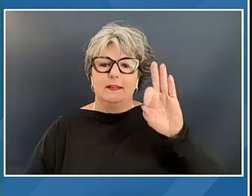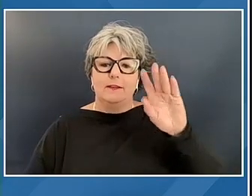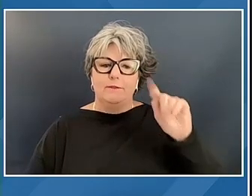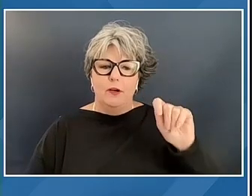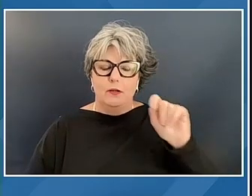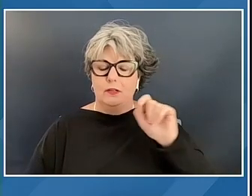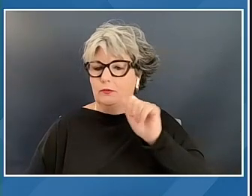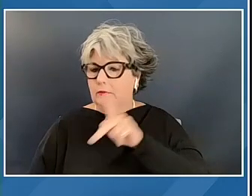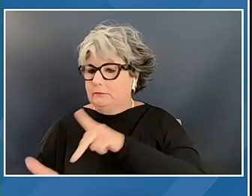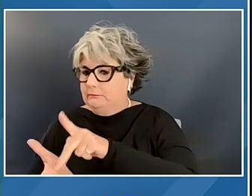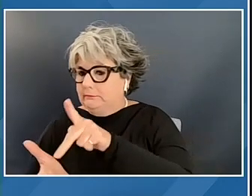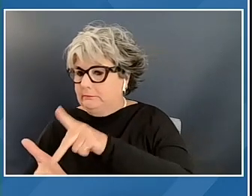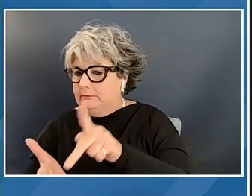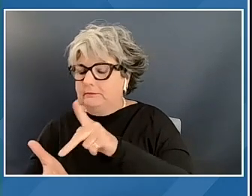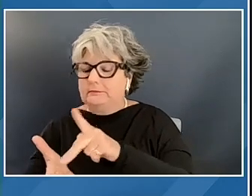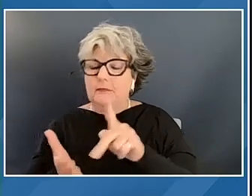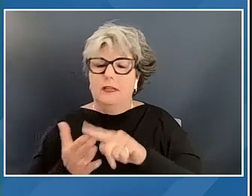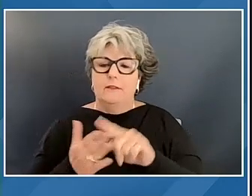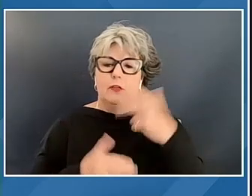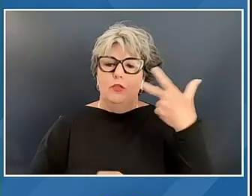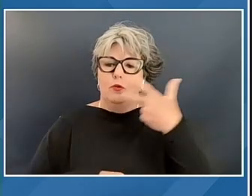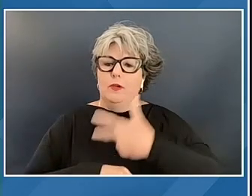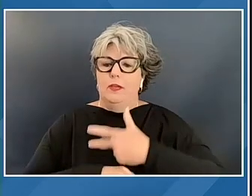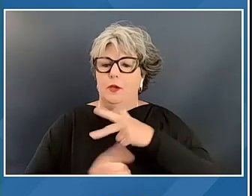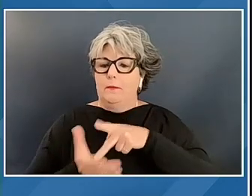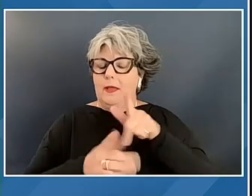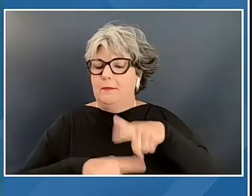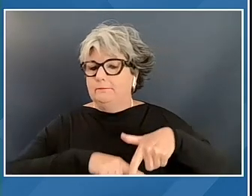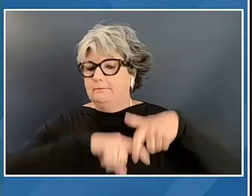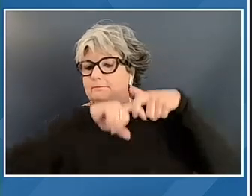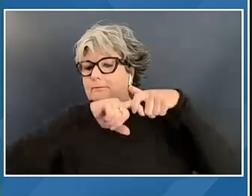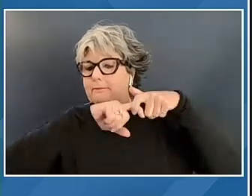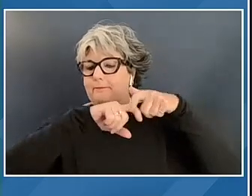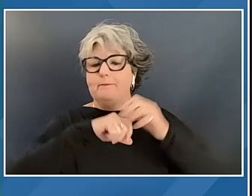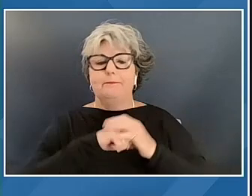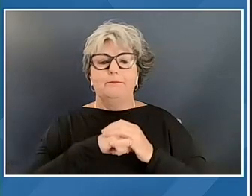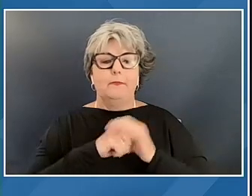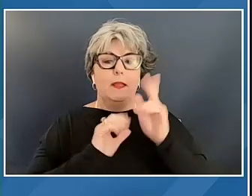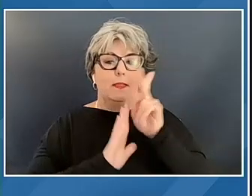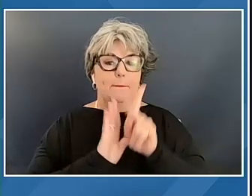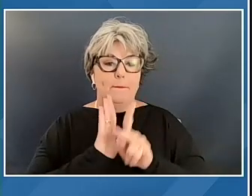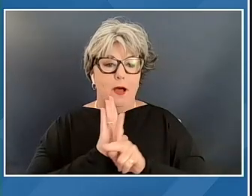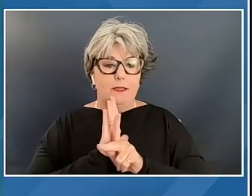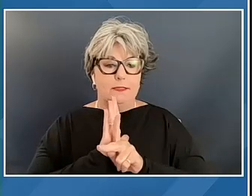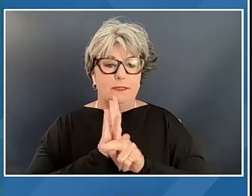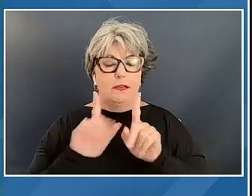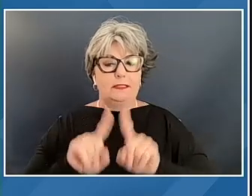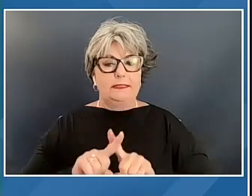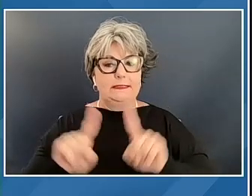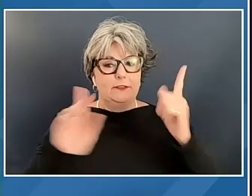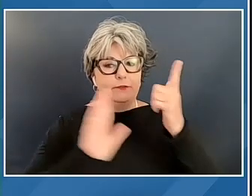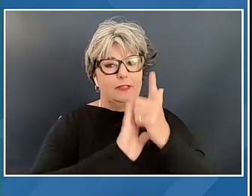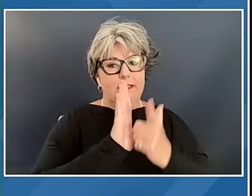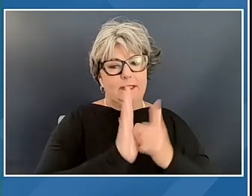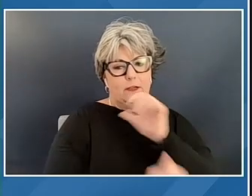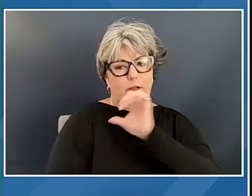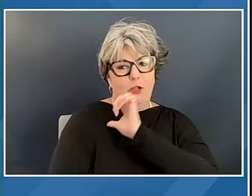unprecedented three-year payment pause. That policy was based on a different legal authority, the HEROES Act, and what we